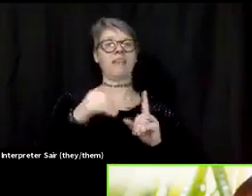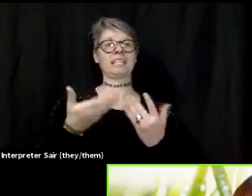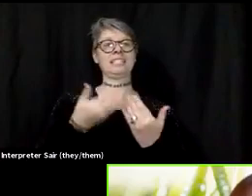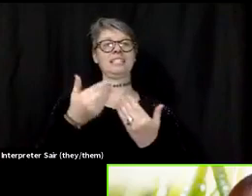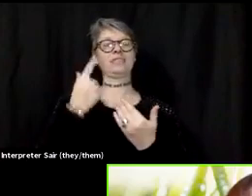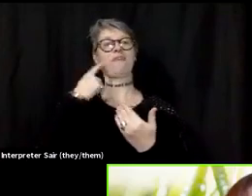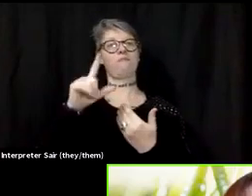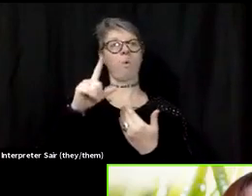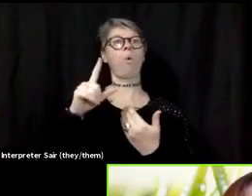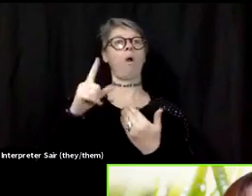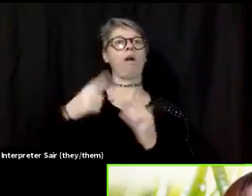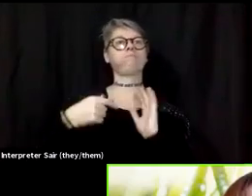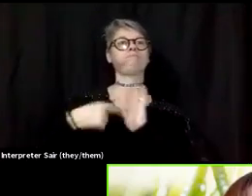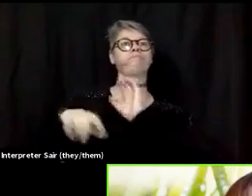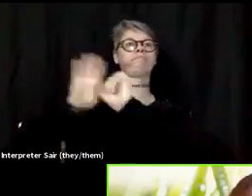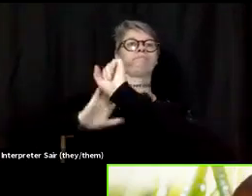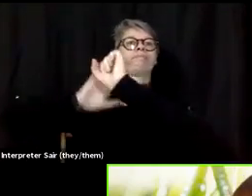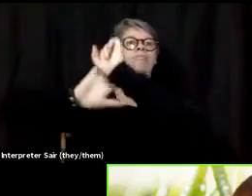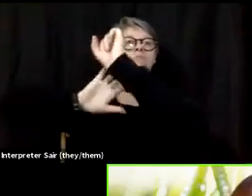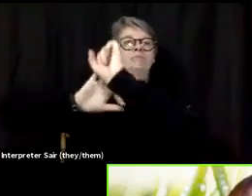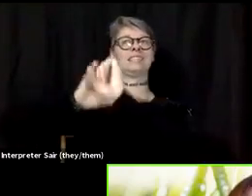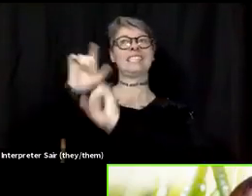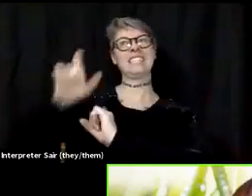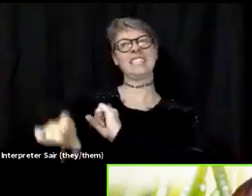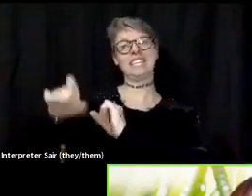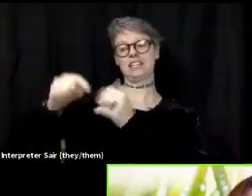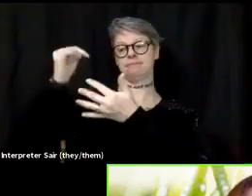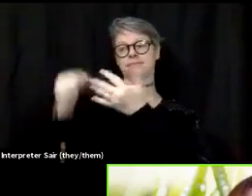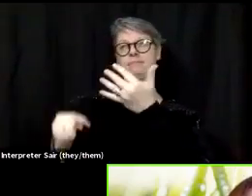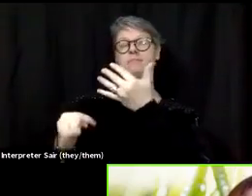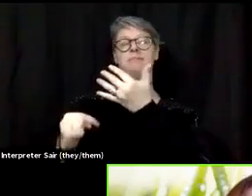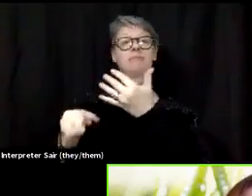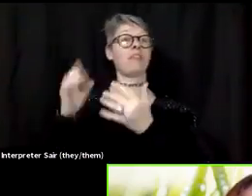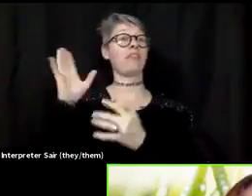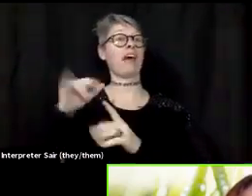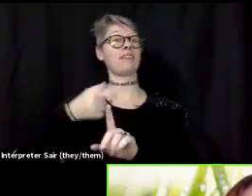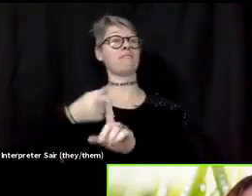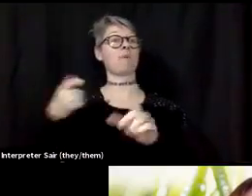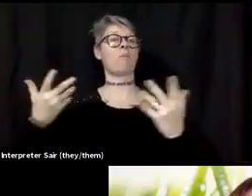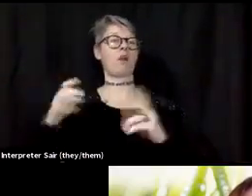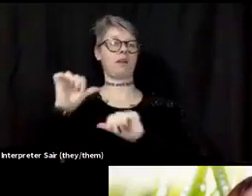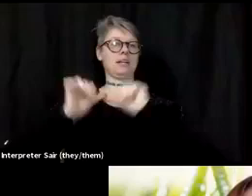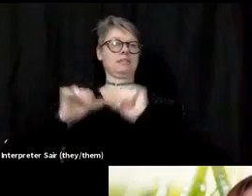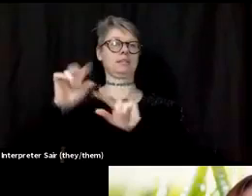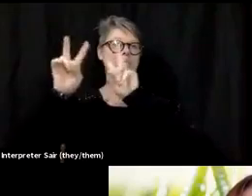with a diagnosis with a diagnosis and with a diagnosis. And that comes from assessment And that comes from assessment. I would also like to acknowledge